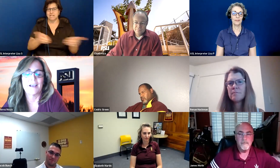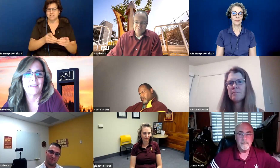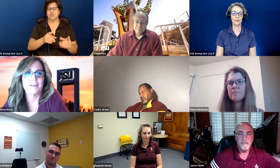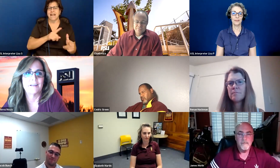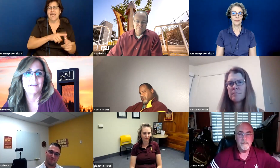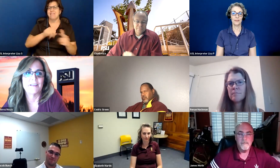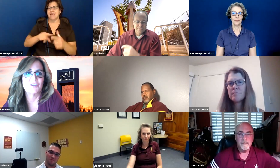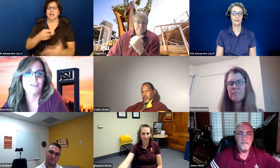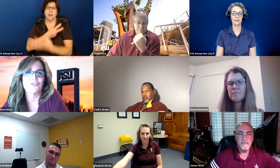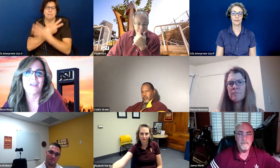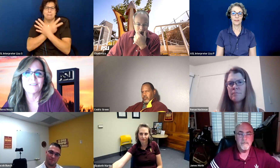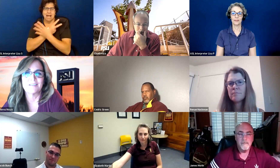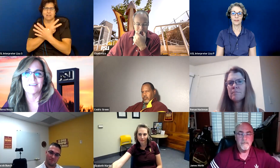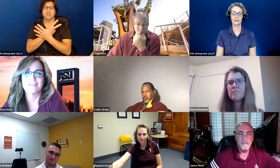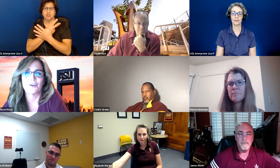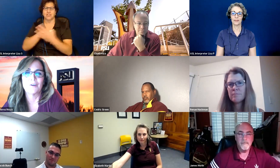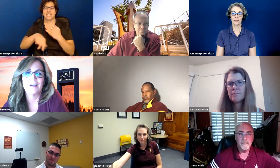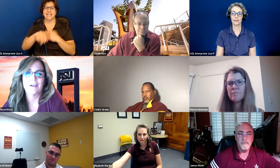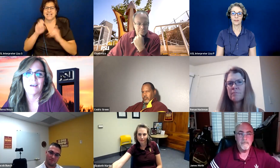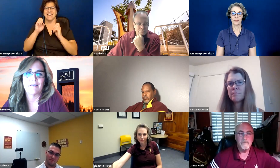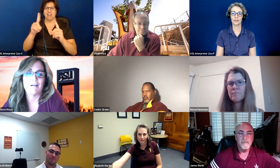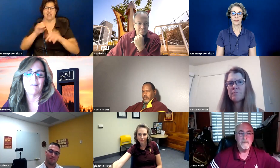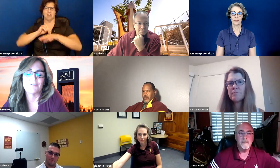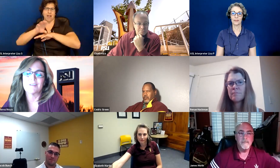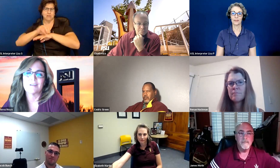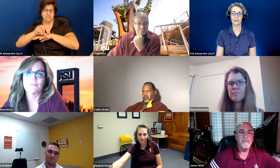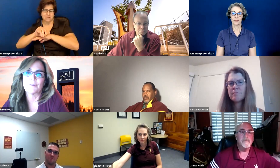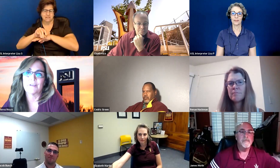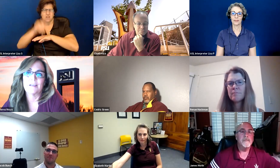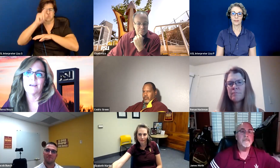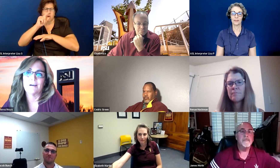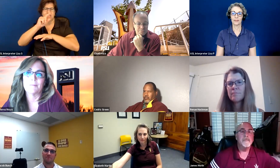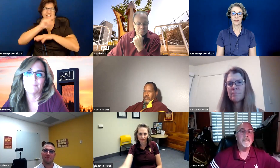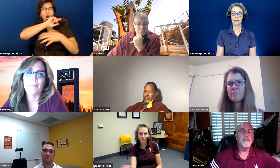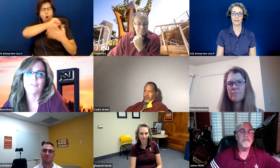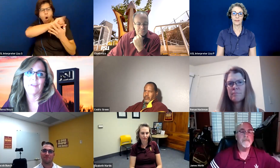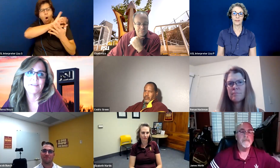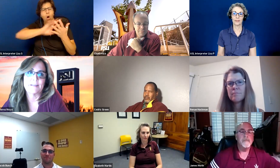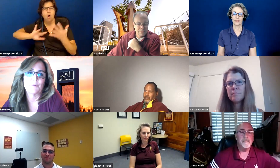and I got that in educational counseling. So I think all those things really now nicely